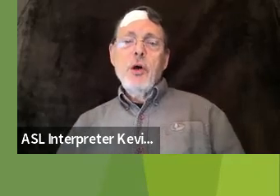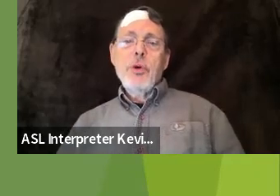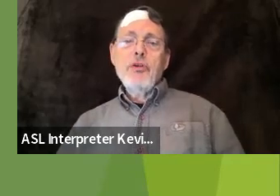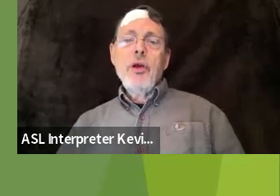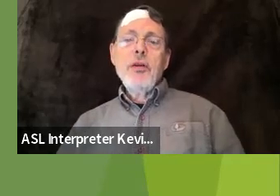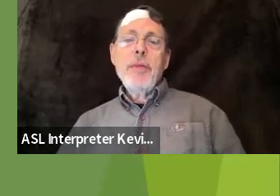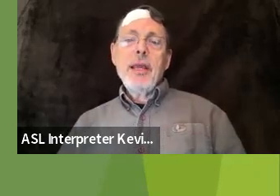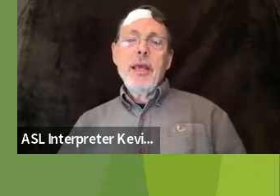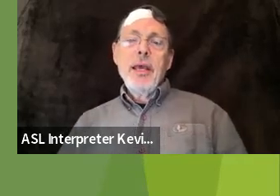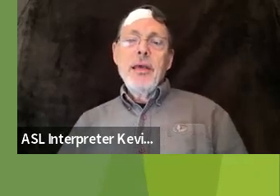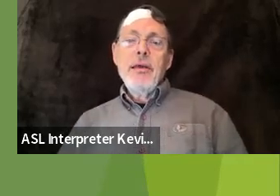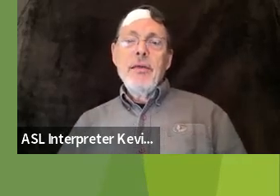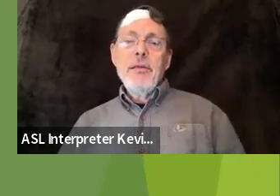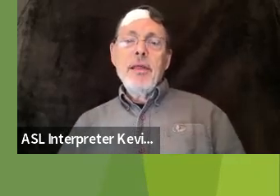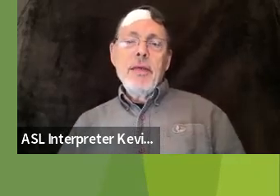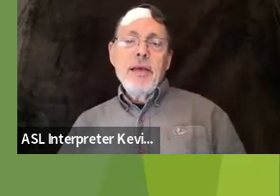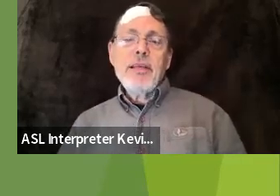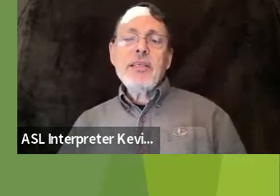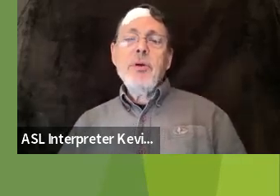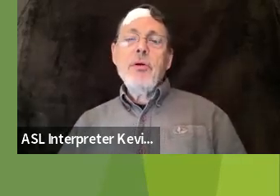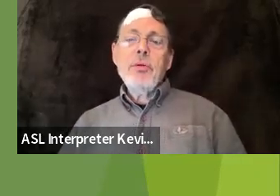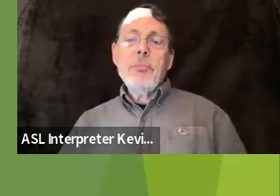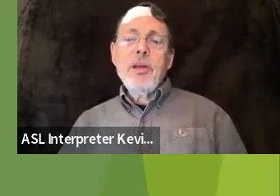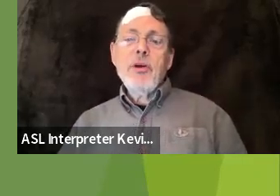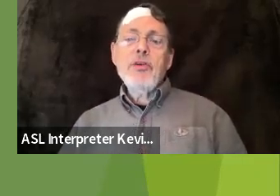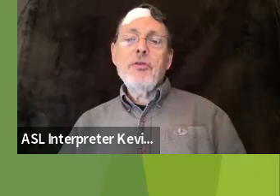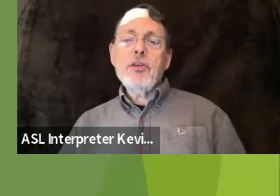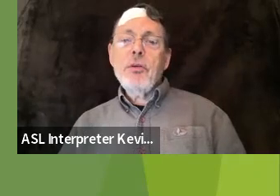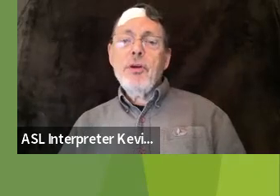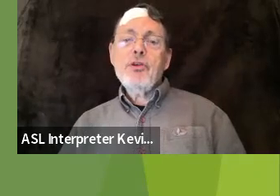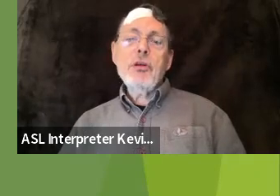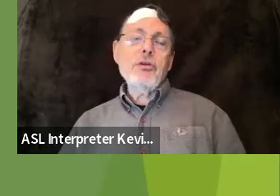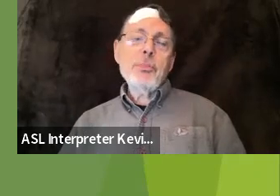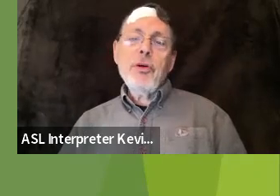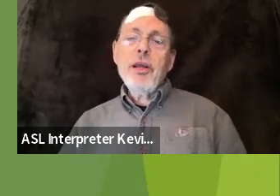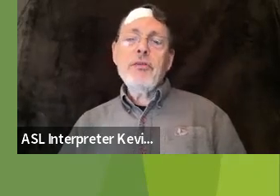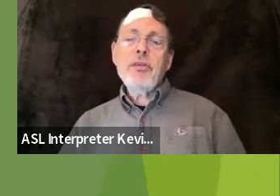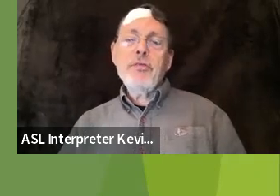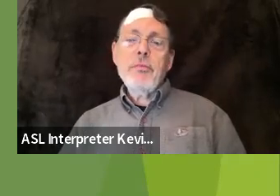So when you're trying to make accessible materials for distribution, there's print, there's different